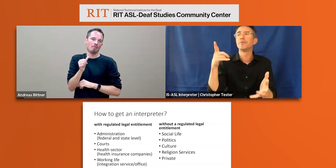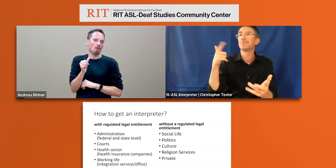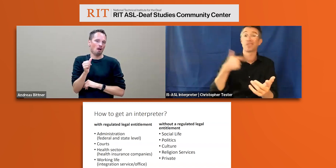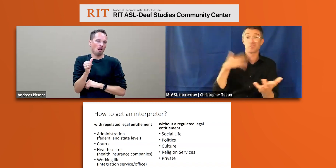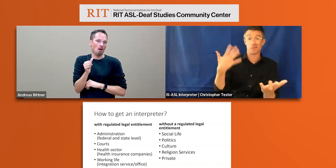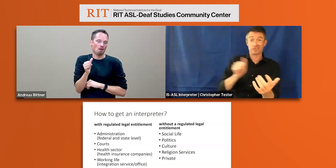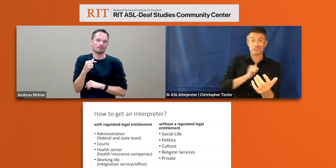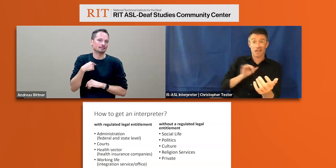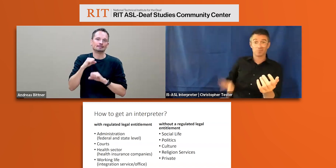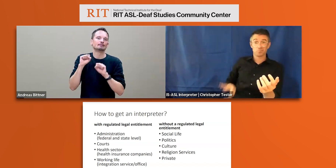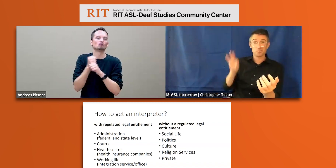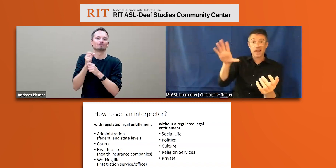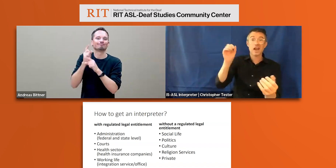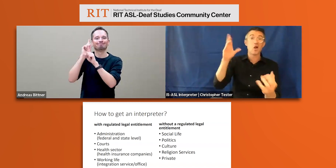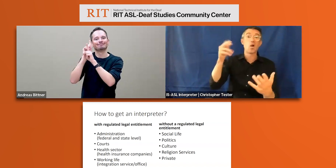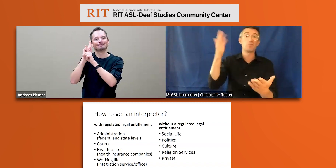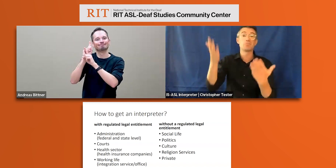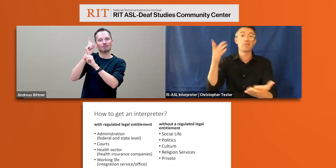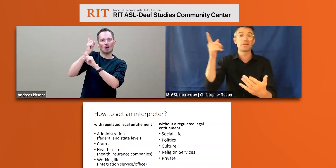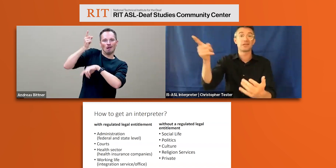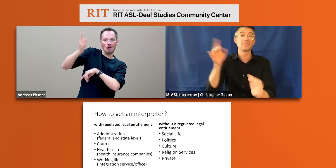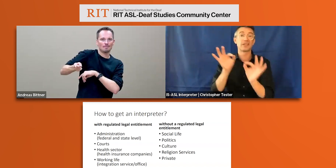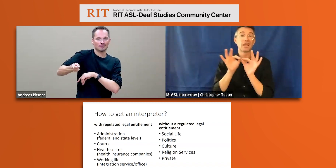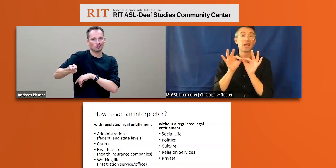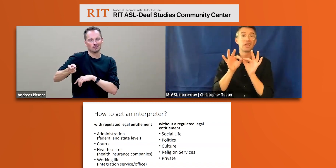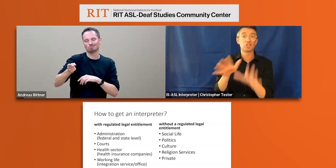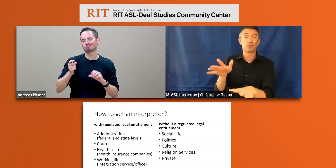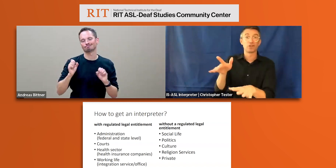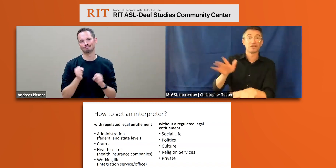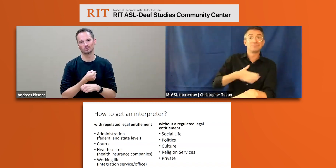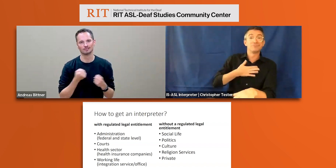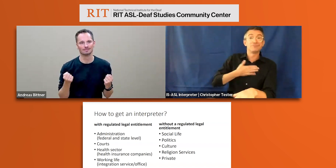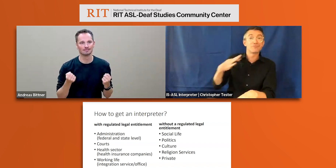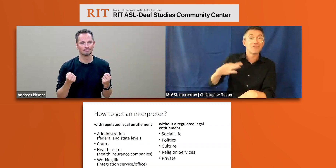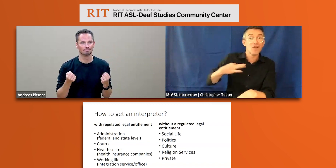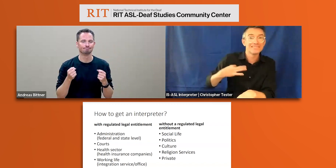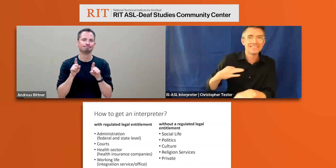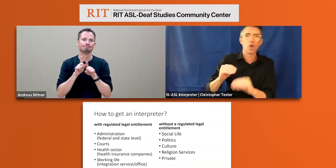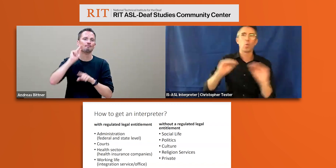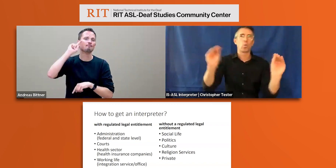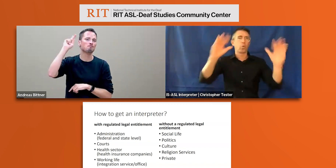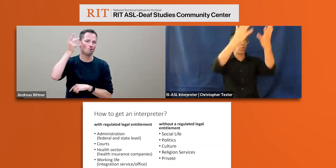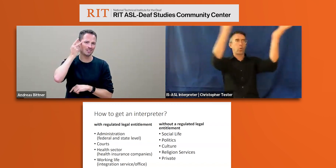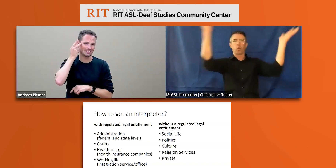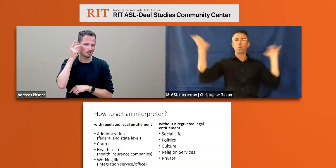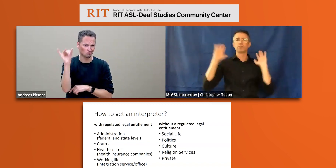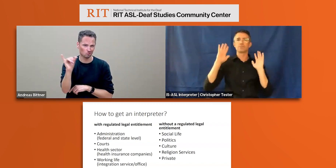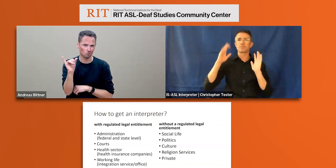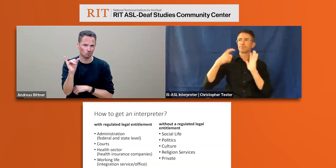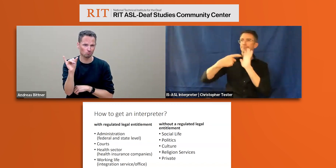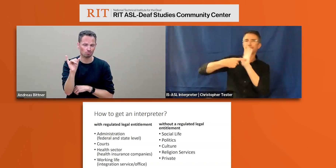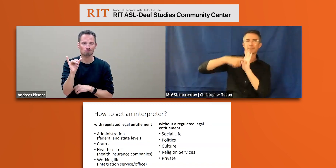Some places where if you want an interpreter, you might have to pay out of pocket or you might have to ask